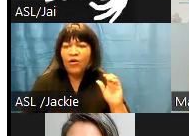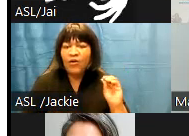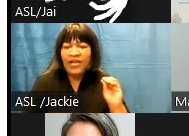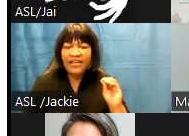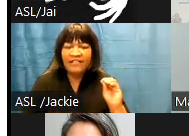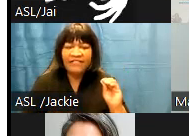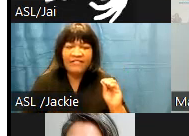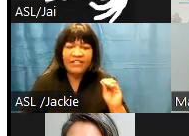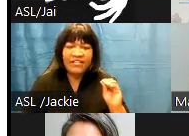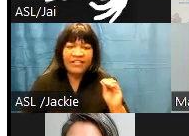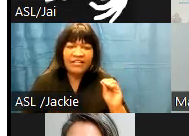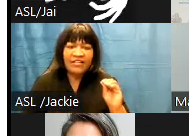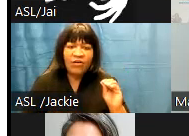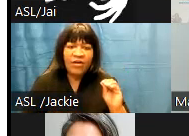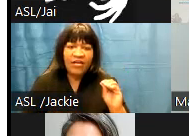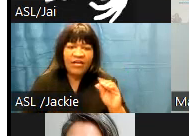That is the email address there.